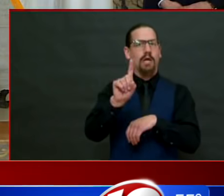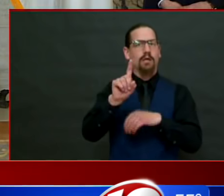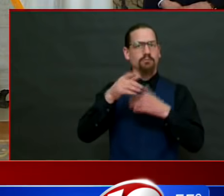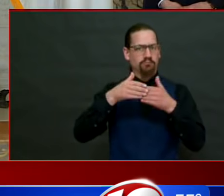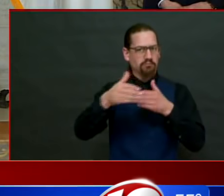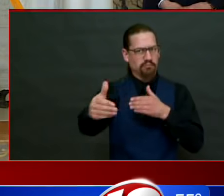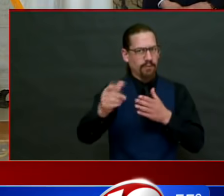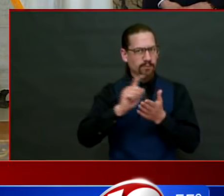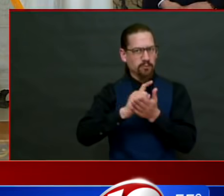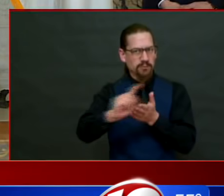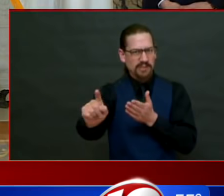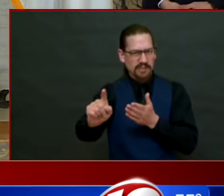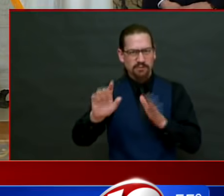TODAY IS AT 2:30, TOMORROW WE